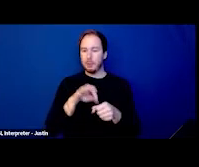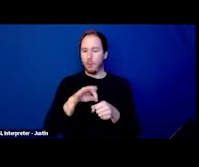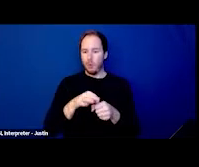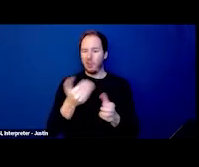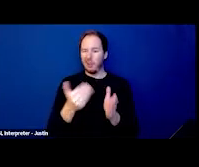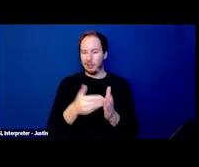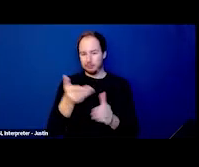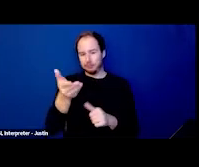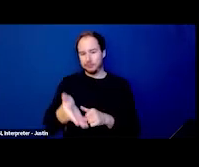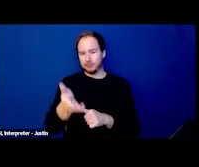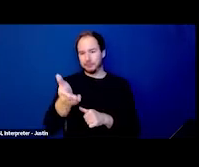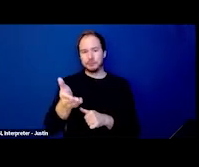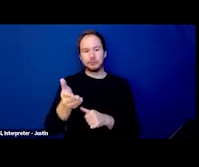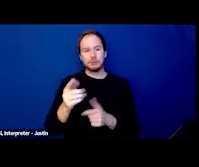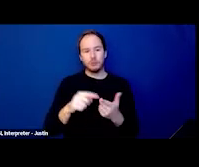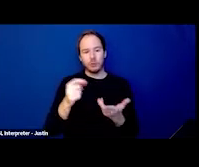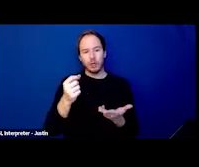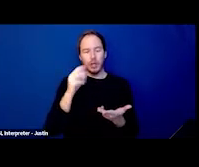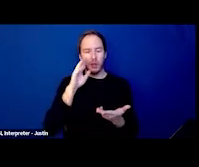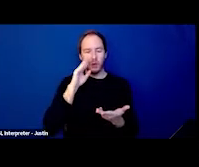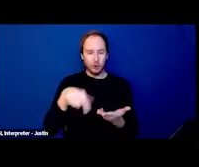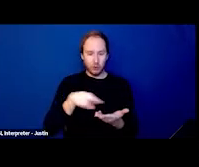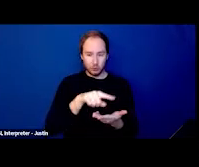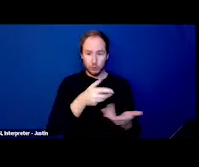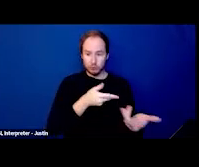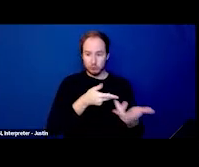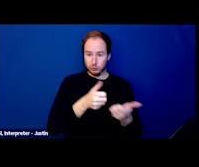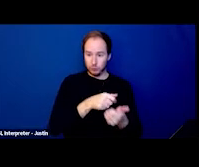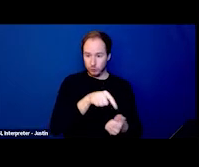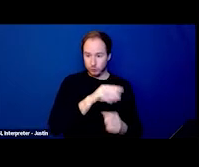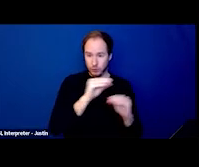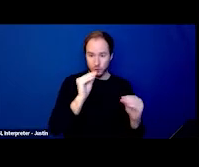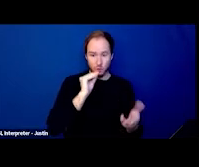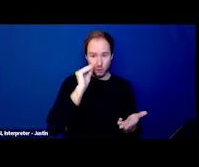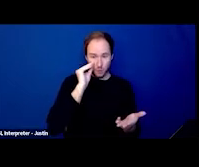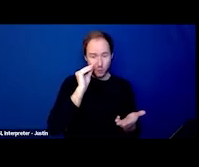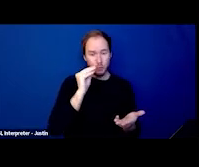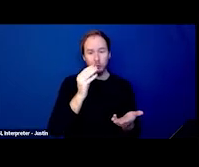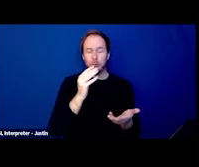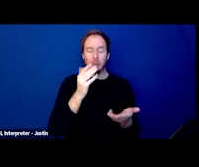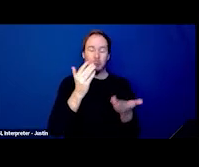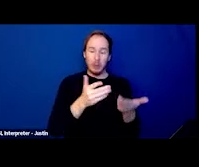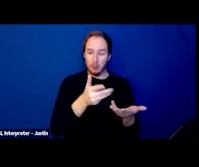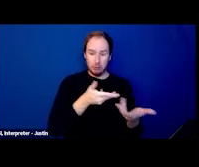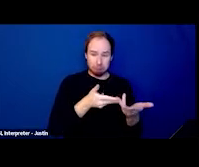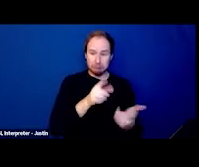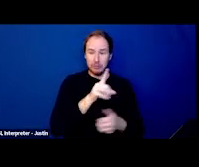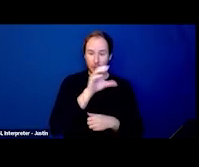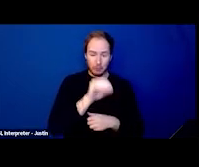So this is understanding that some of y'all are working in homelessness. So presumably some of y'all will be on 100%, but still trying to get a sense of